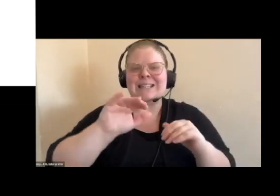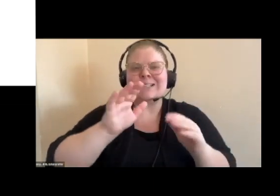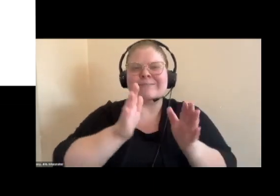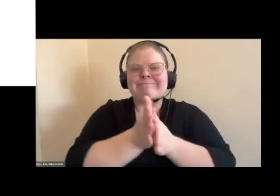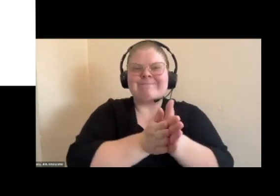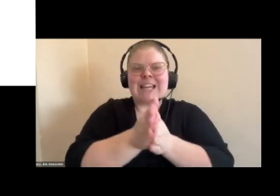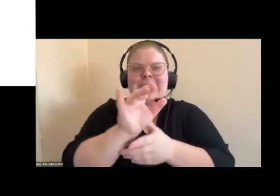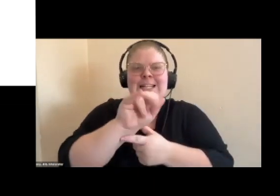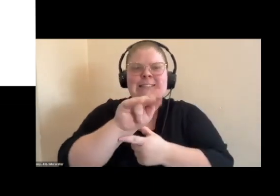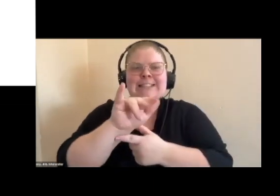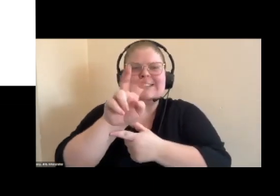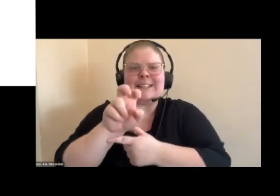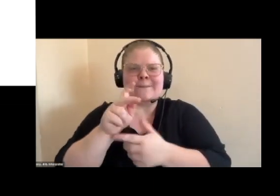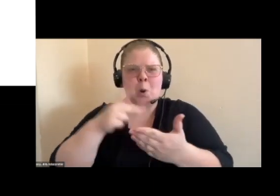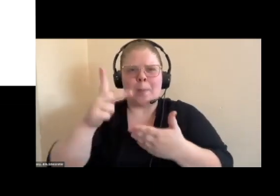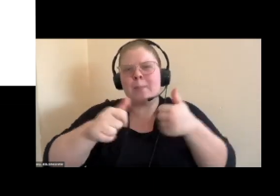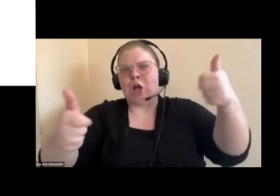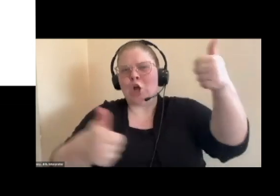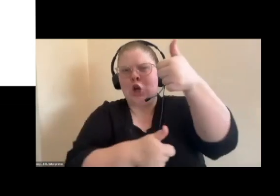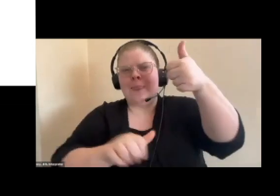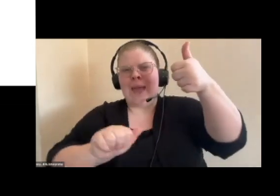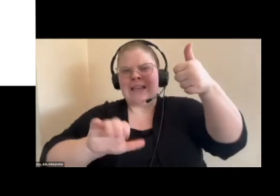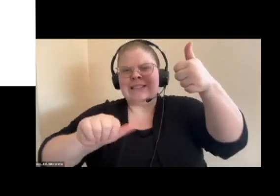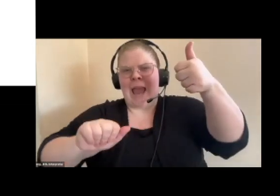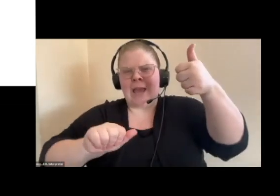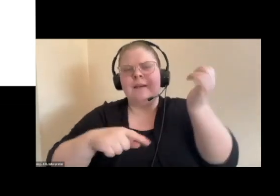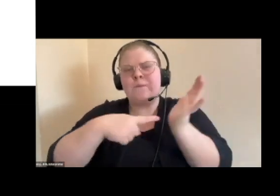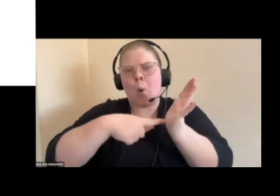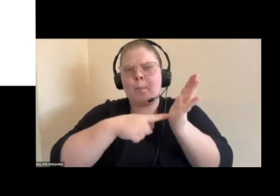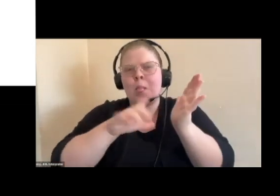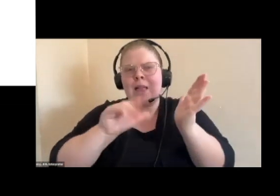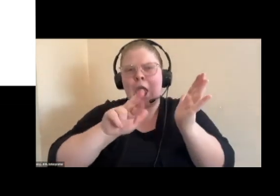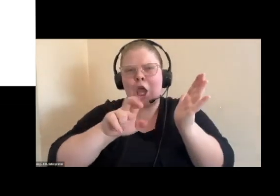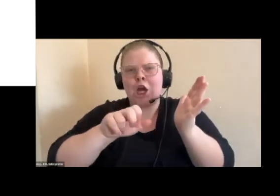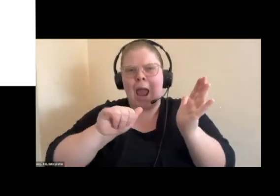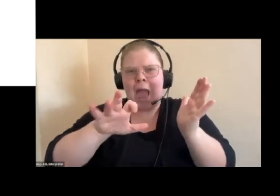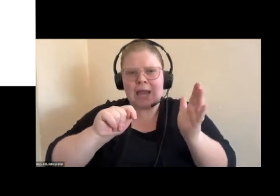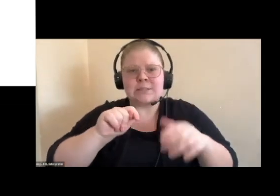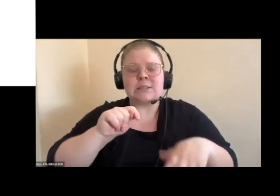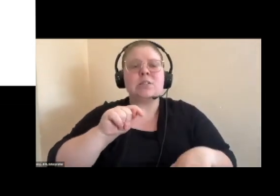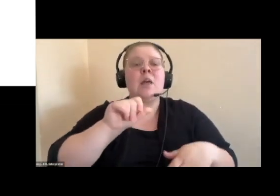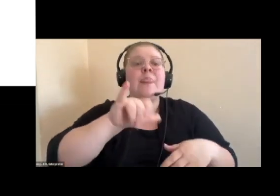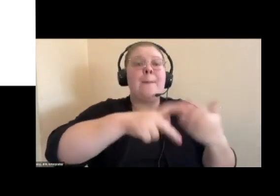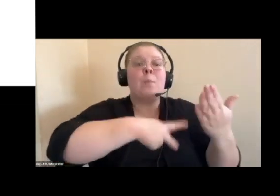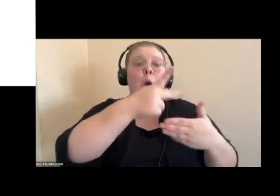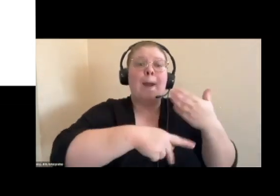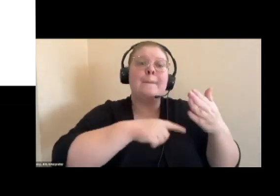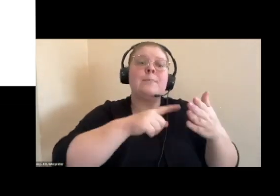As that program was was ending, there was a need to sort of look,